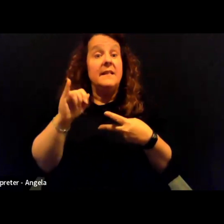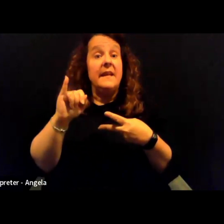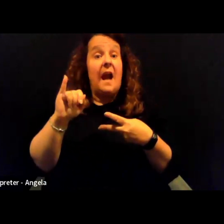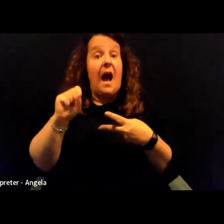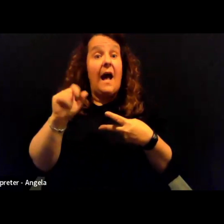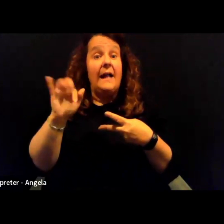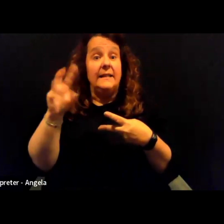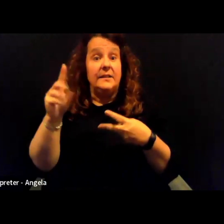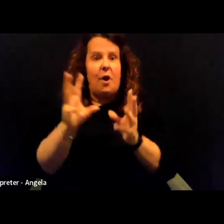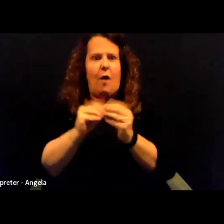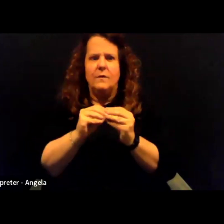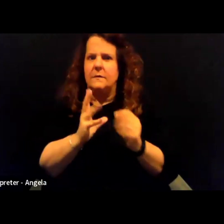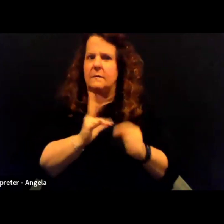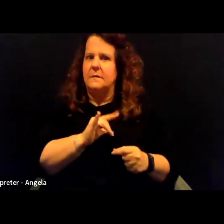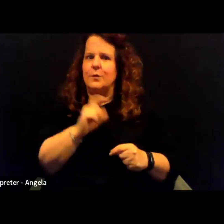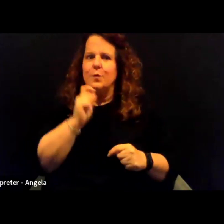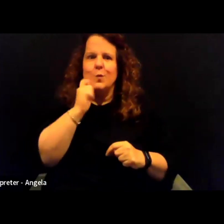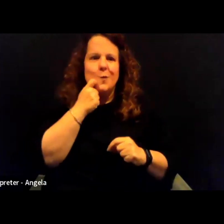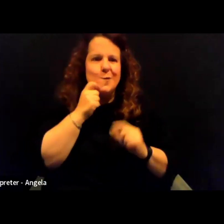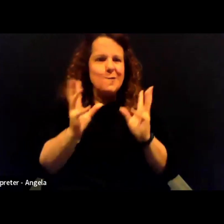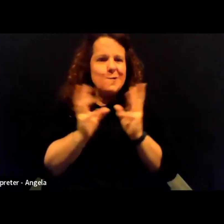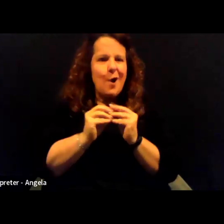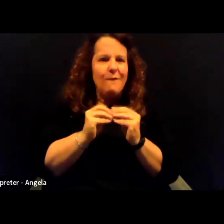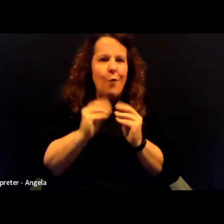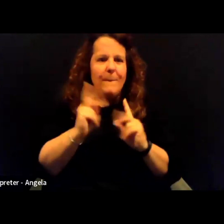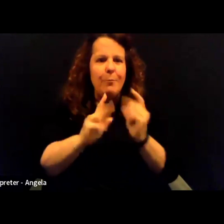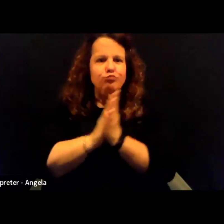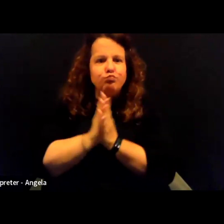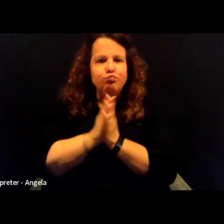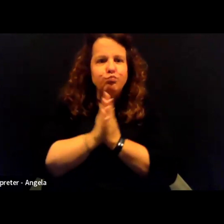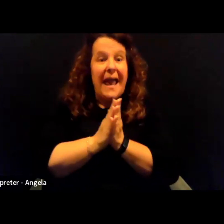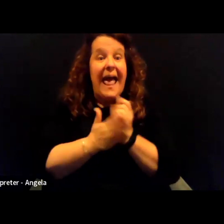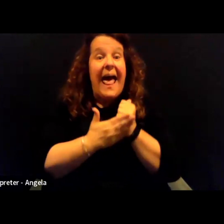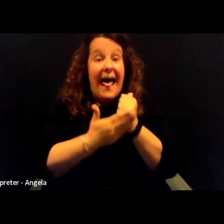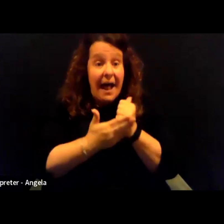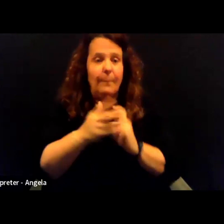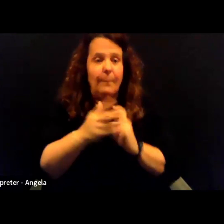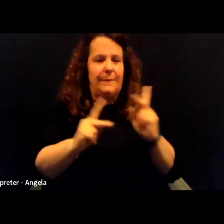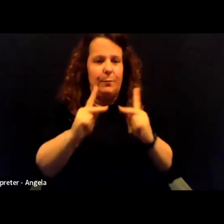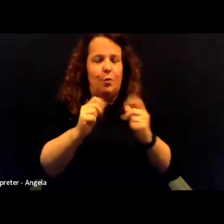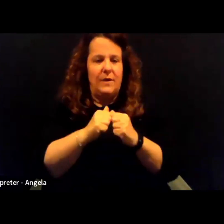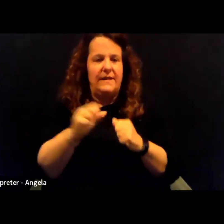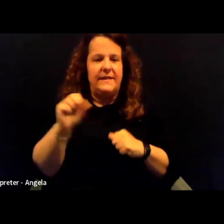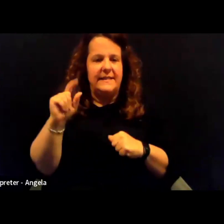conference for people who are interested in helping people with STEM, because those are the professors,